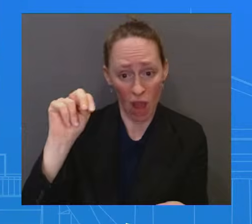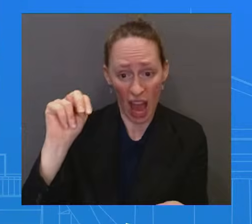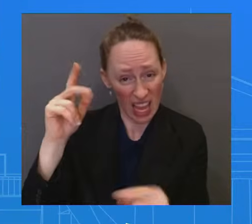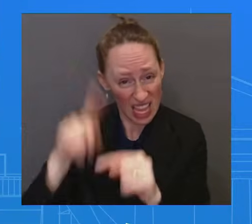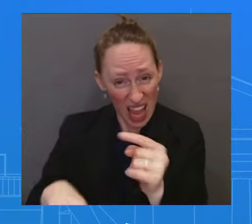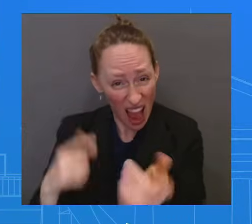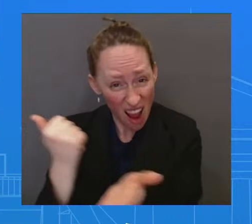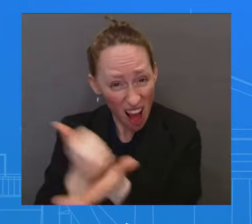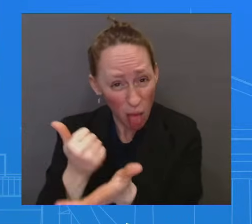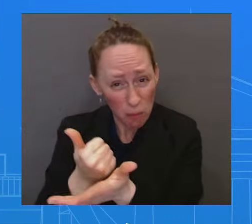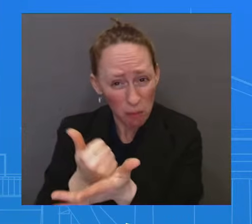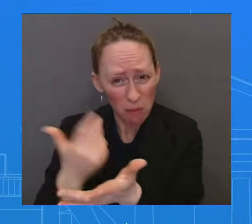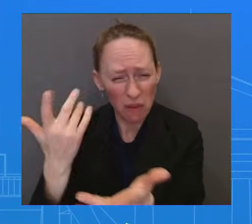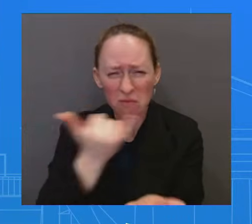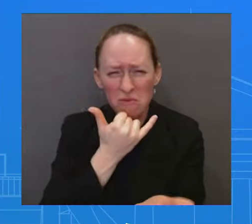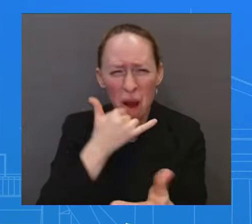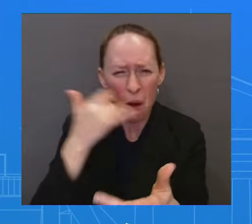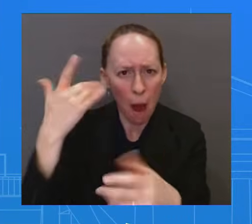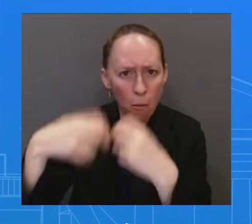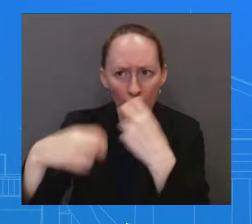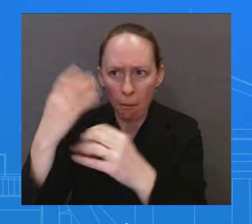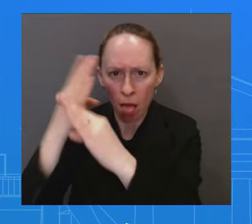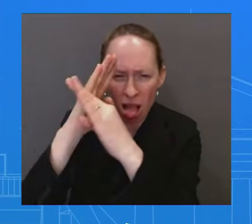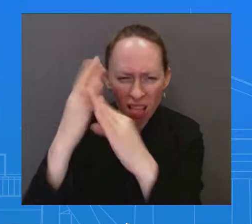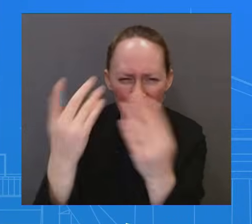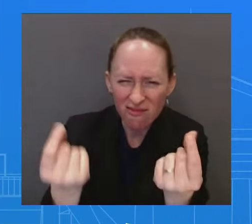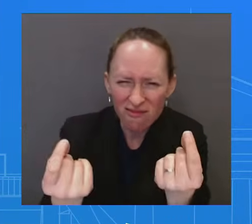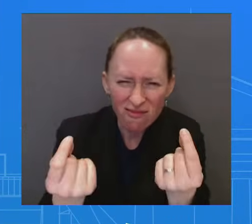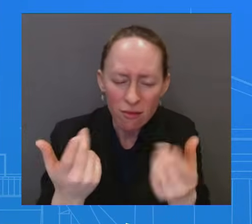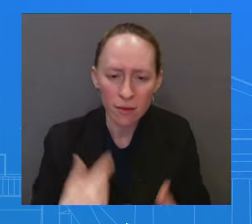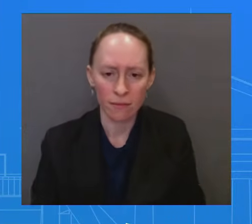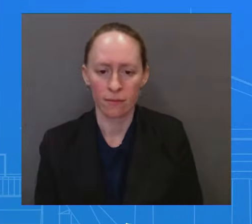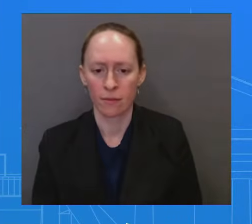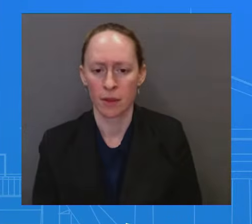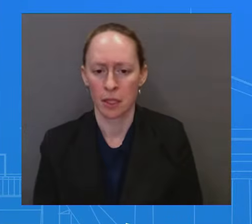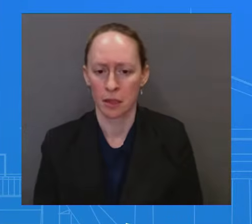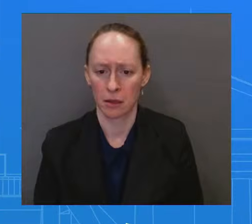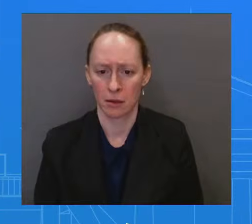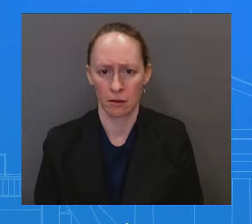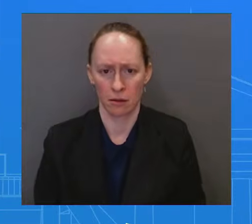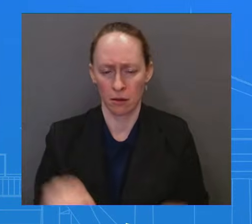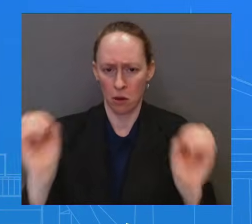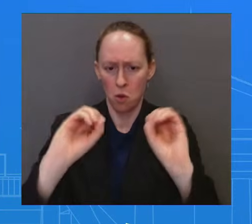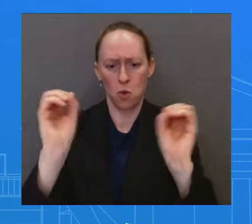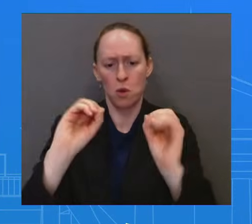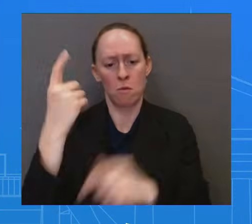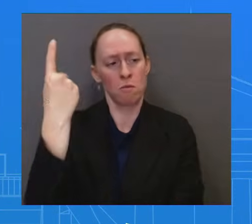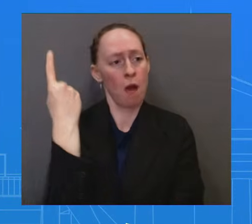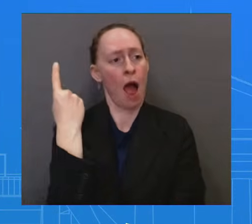"No more trucks." We've been working closely with our Israeli counterparts to get that -- the -- the level up and sustained.